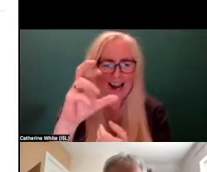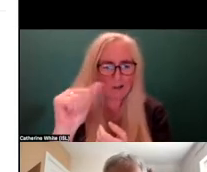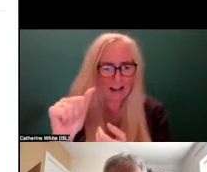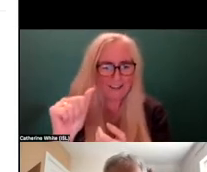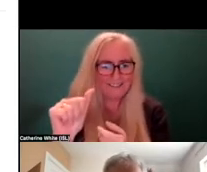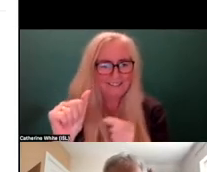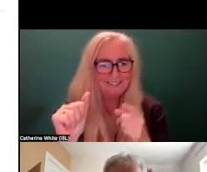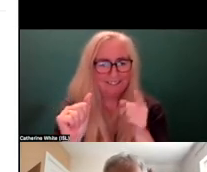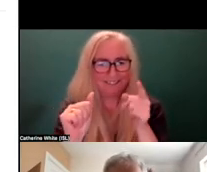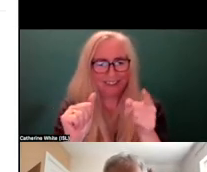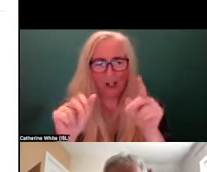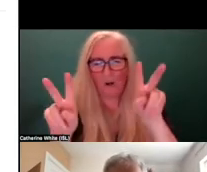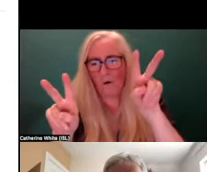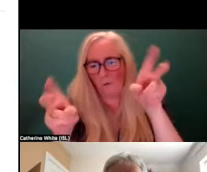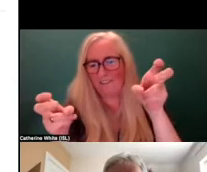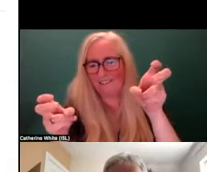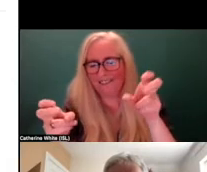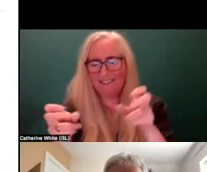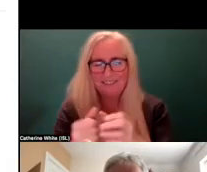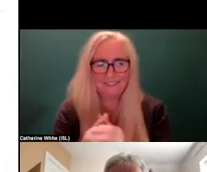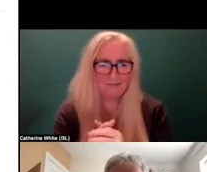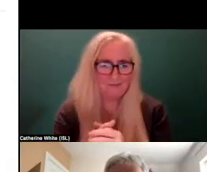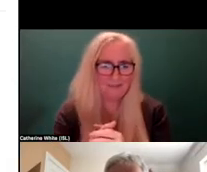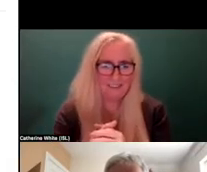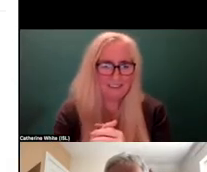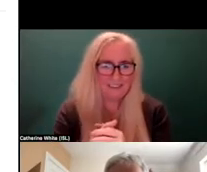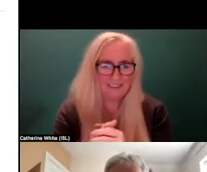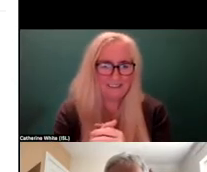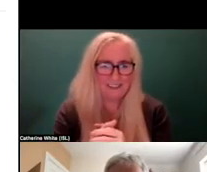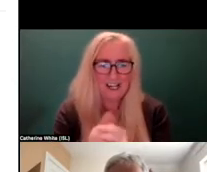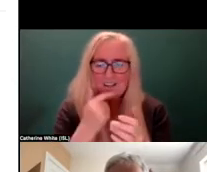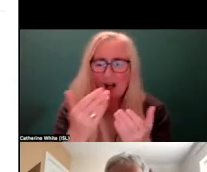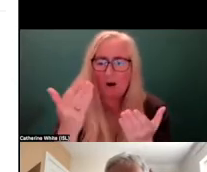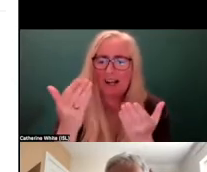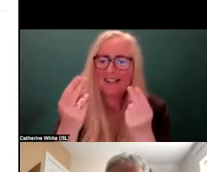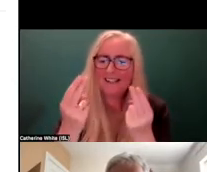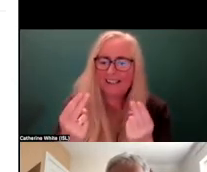Christopher Alexander and that, and it really is around kind of getting a sense